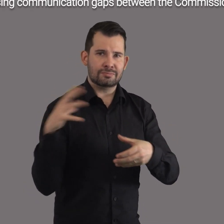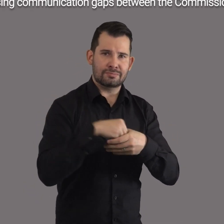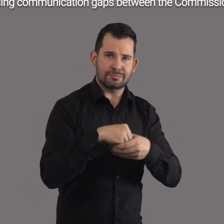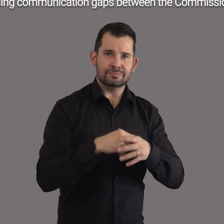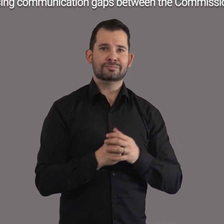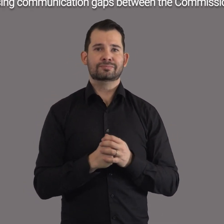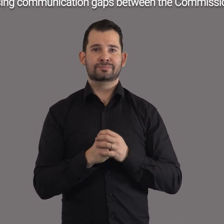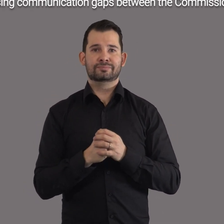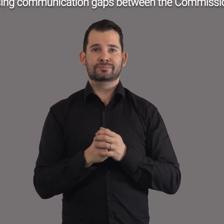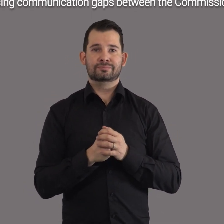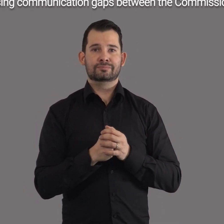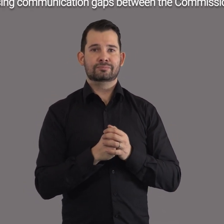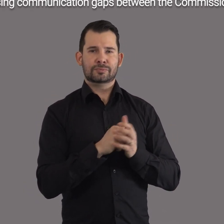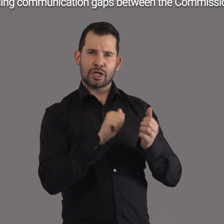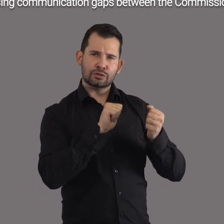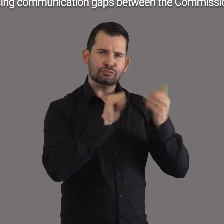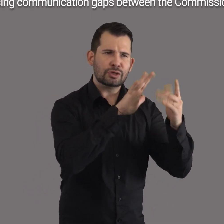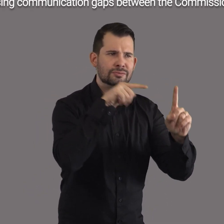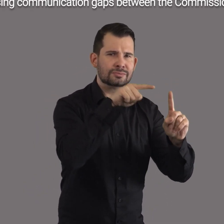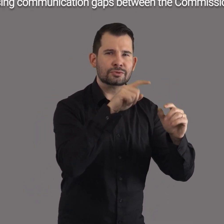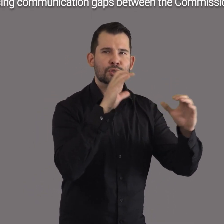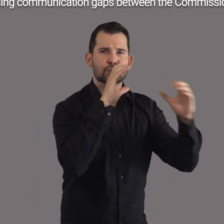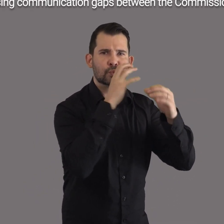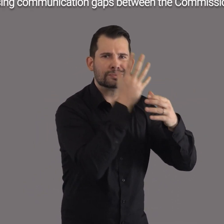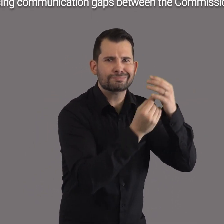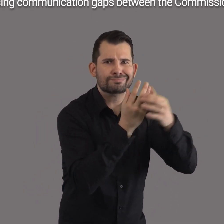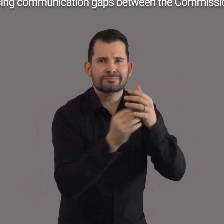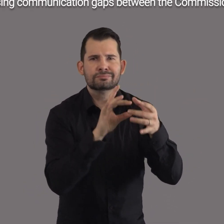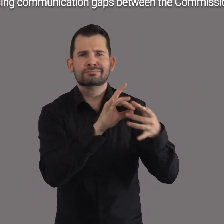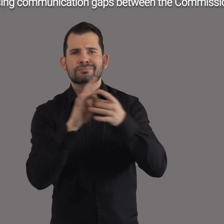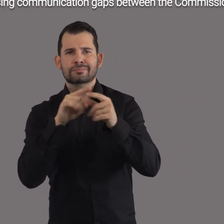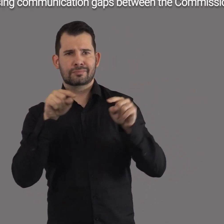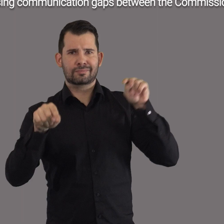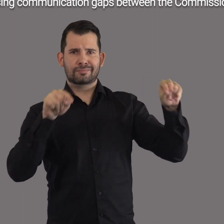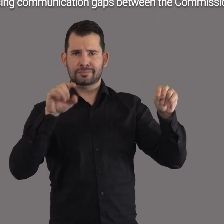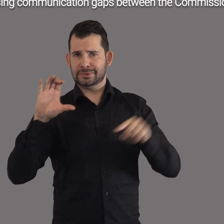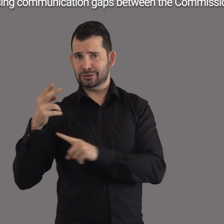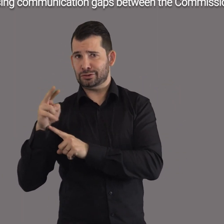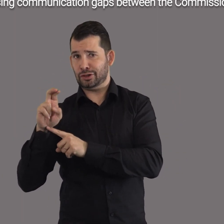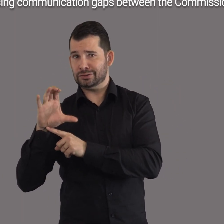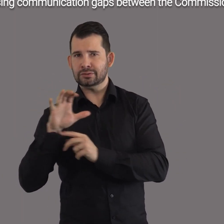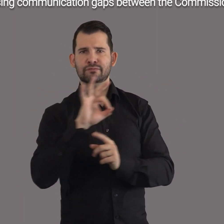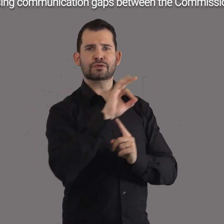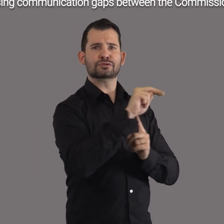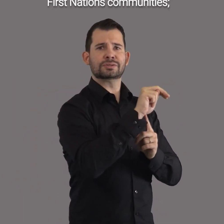addressing communication gaps between the Commission and